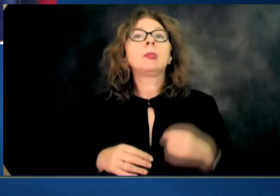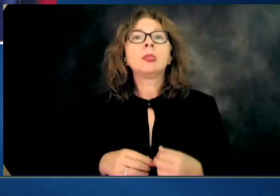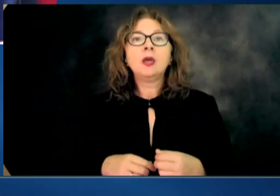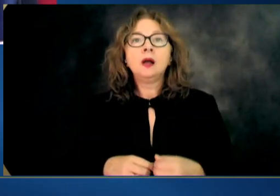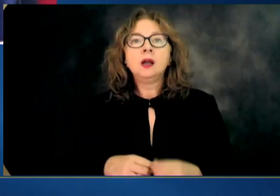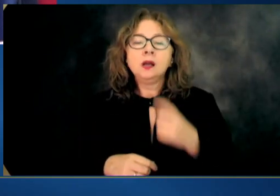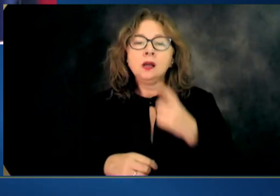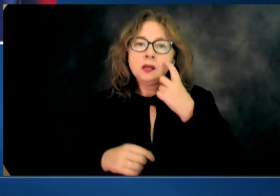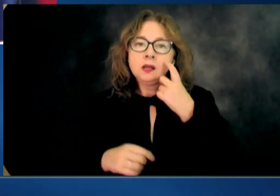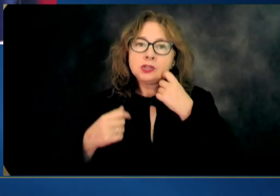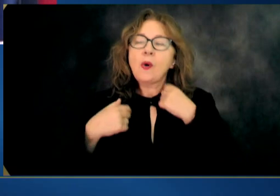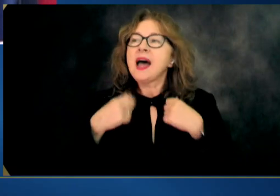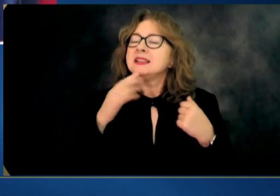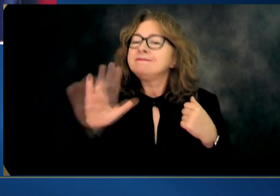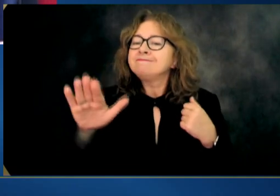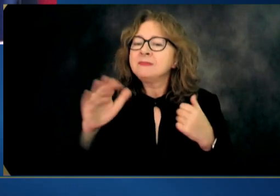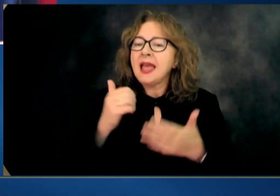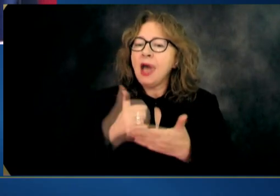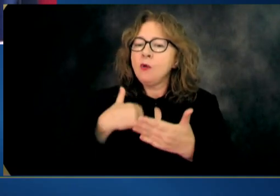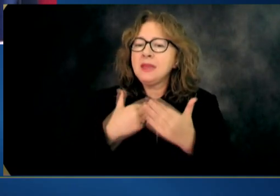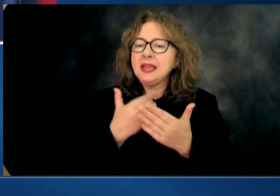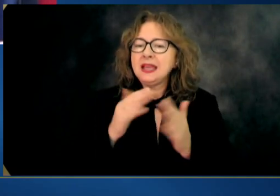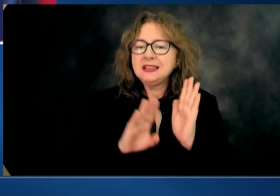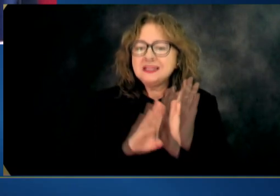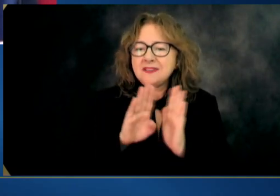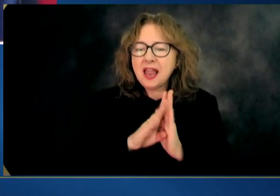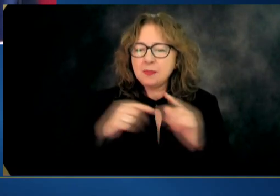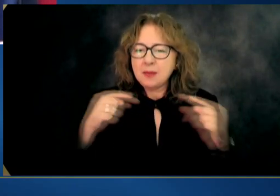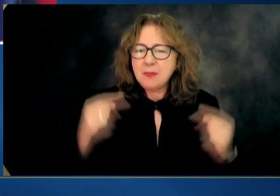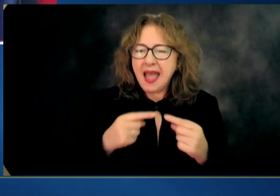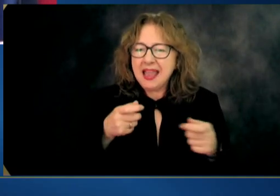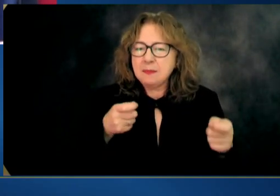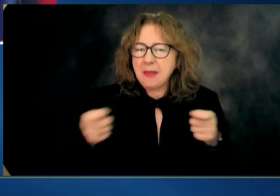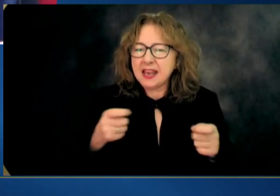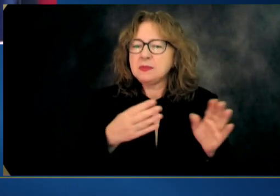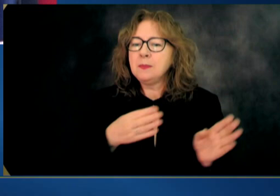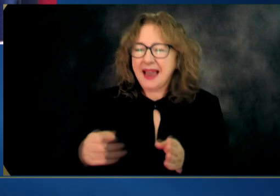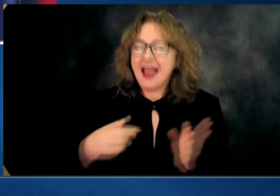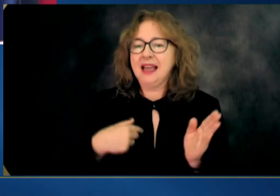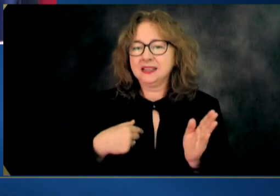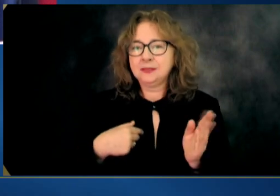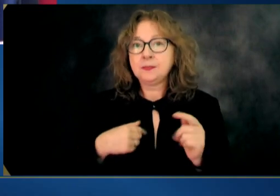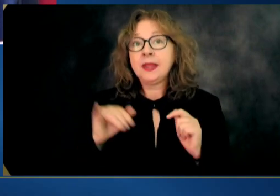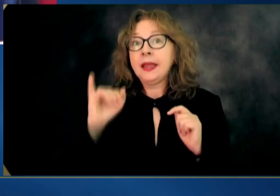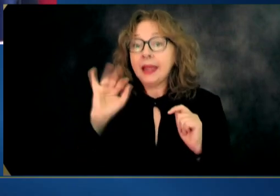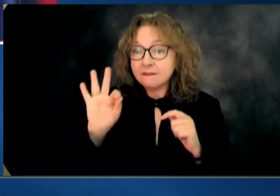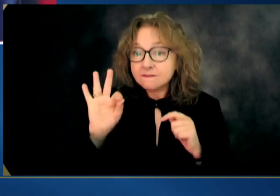can you help me develop a pain management plan, because in the event that I'm away from the